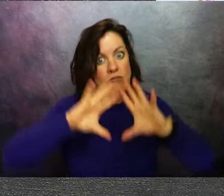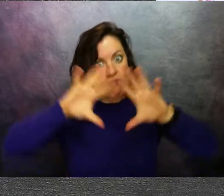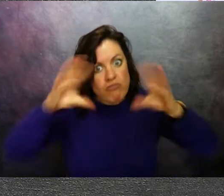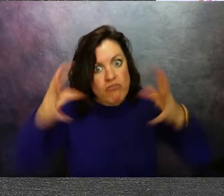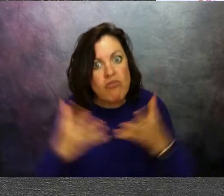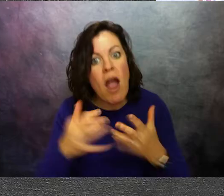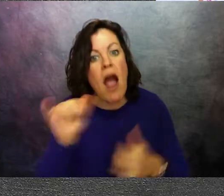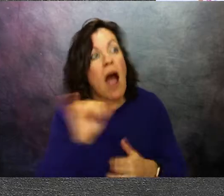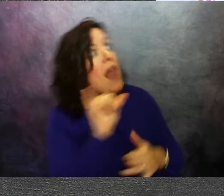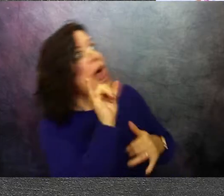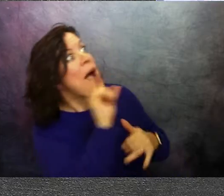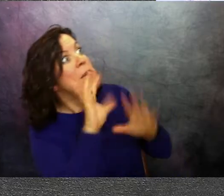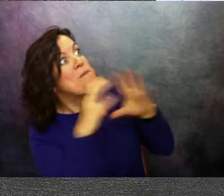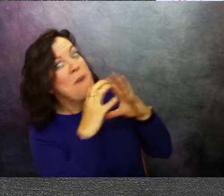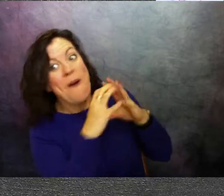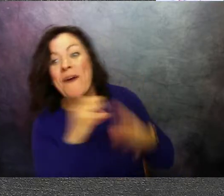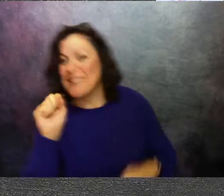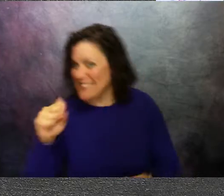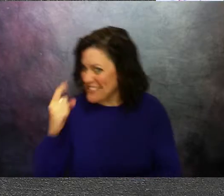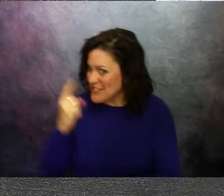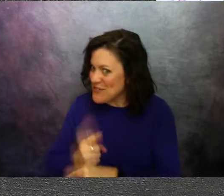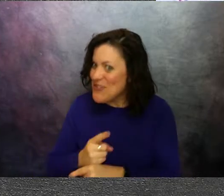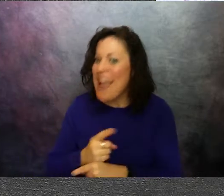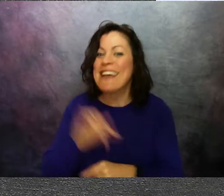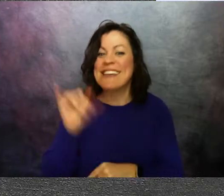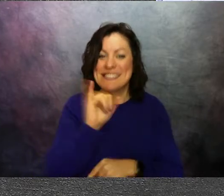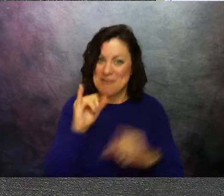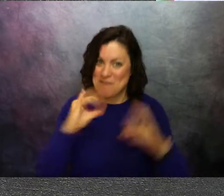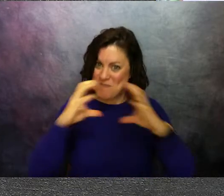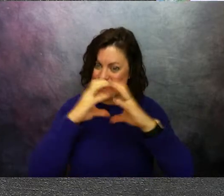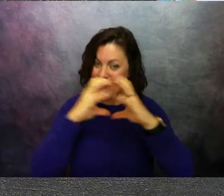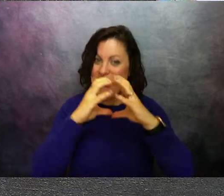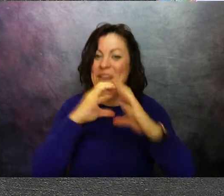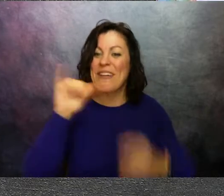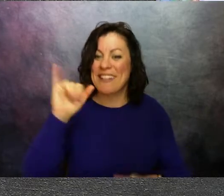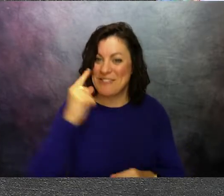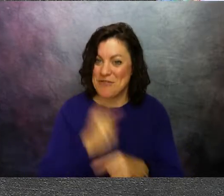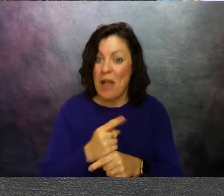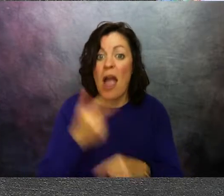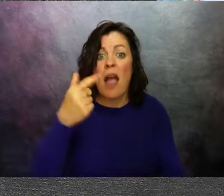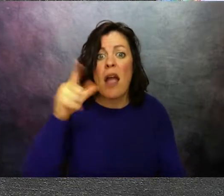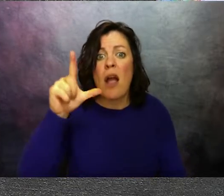That's right. It's round like a ball. Yeah. A globe is a model